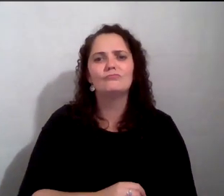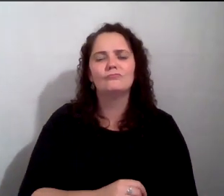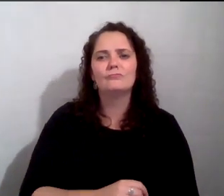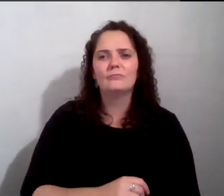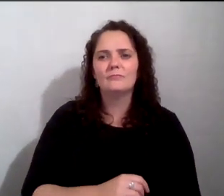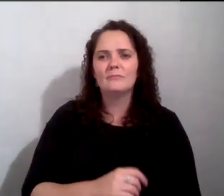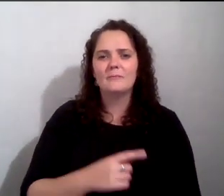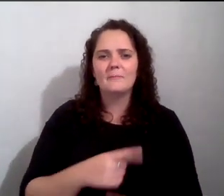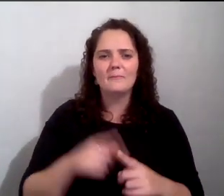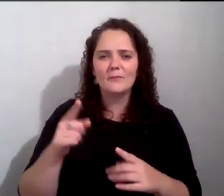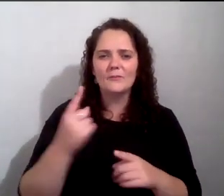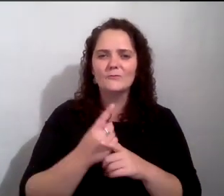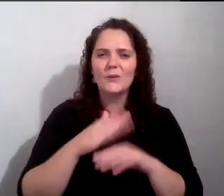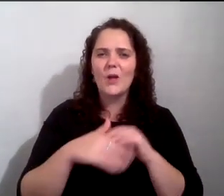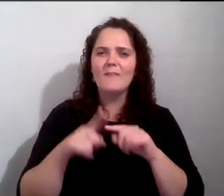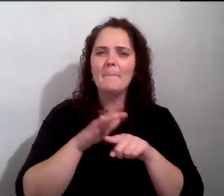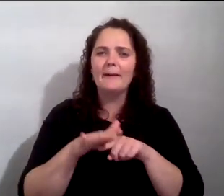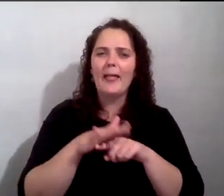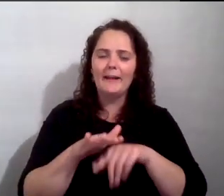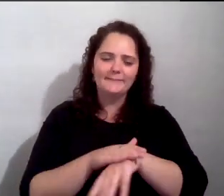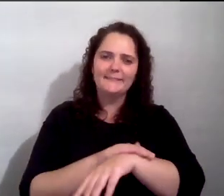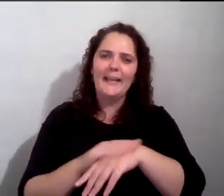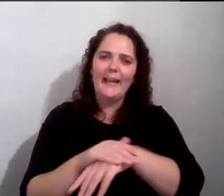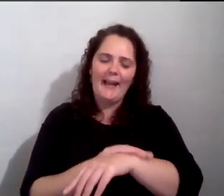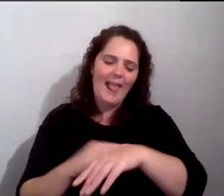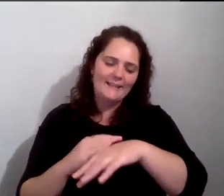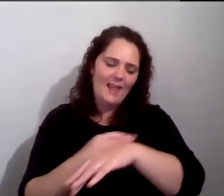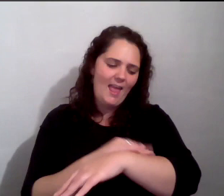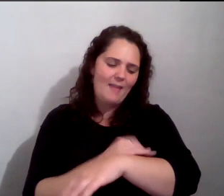I just love it and yes of course that sentiment about talking about blood